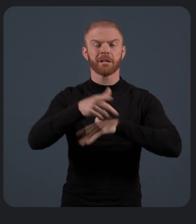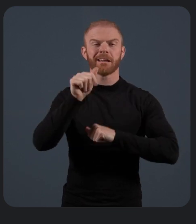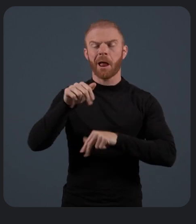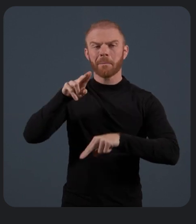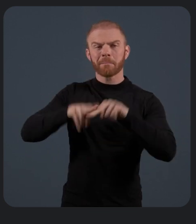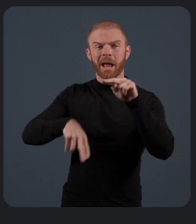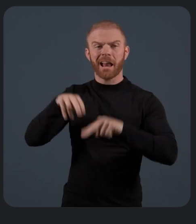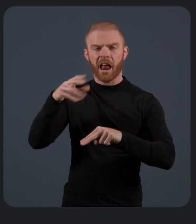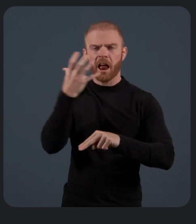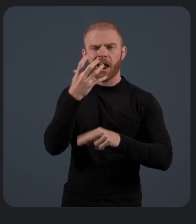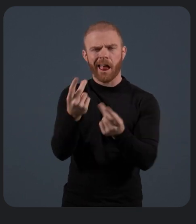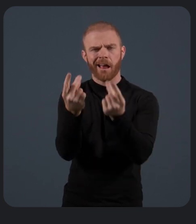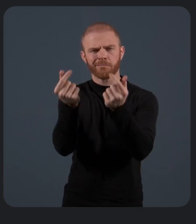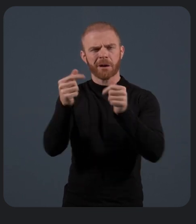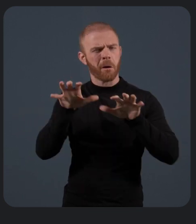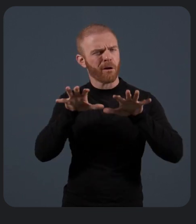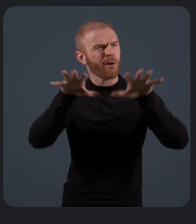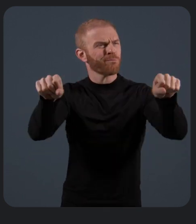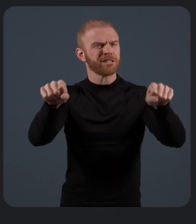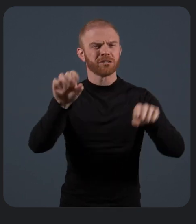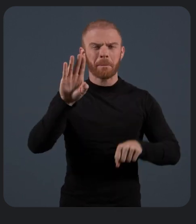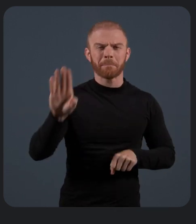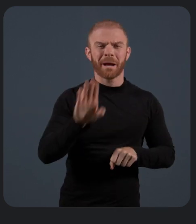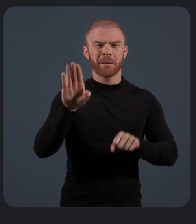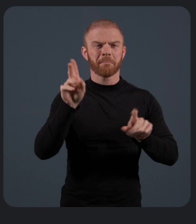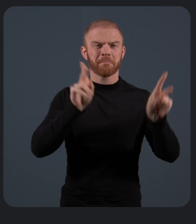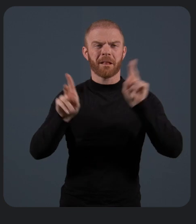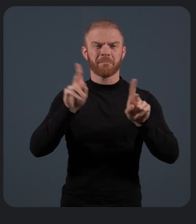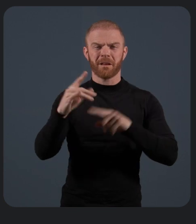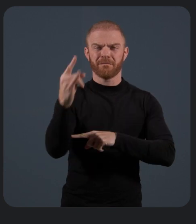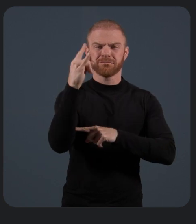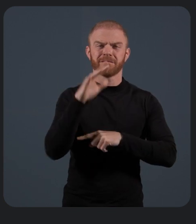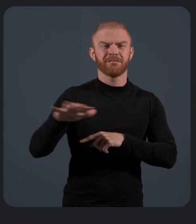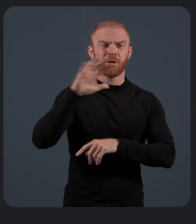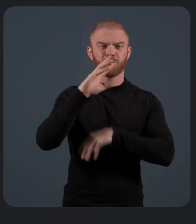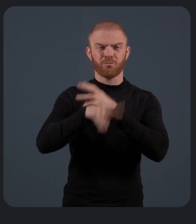you can build something and instantly reach billions of people around the world,